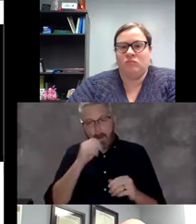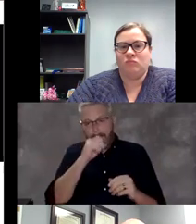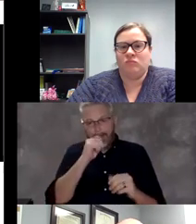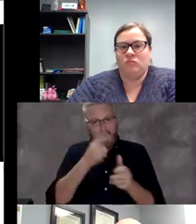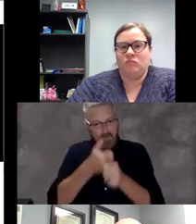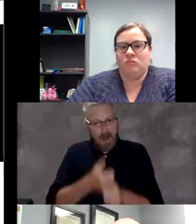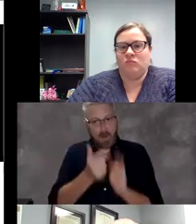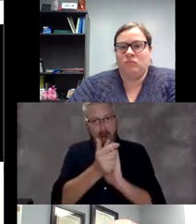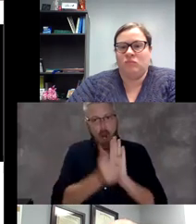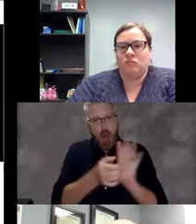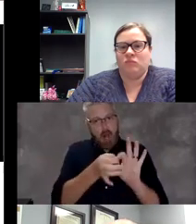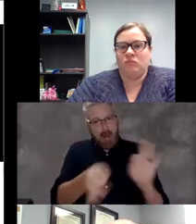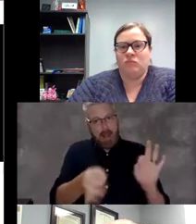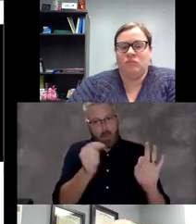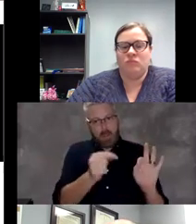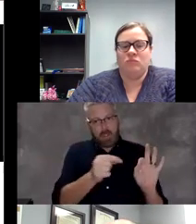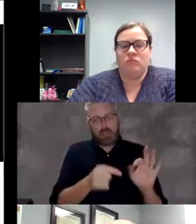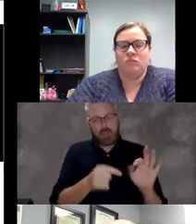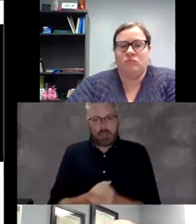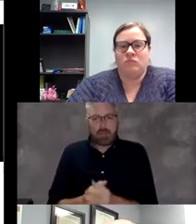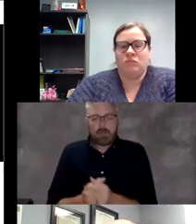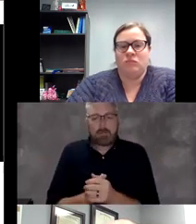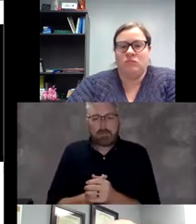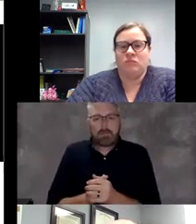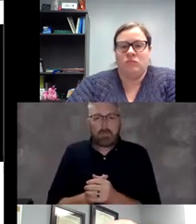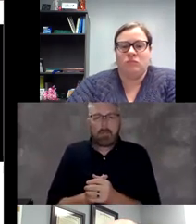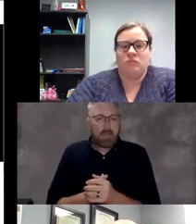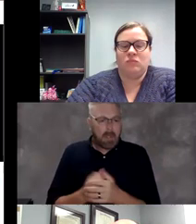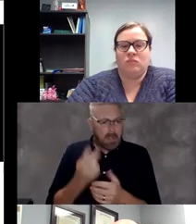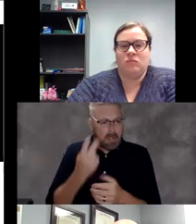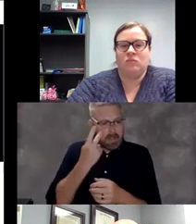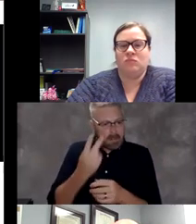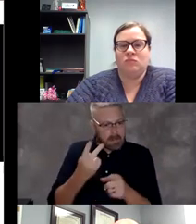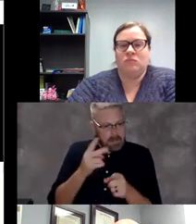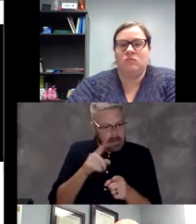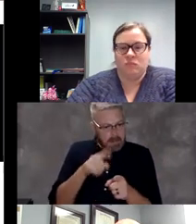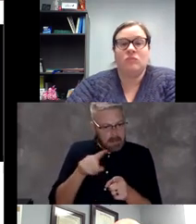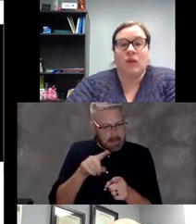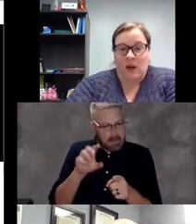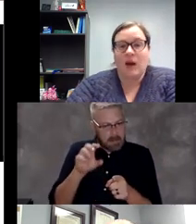CONFUSED WITH WHAT'S IN THE LAW. I DO SEE, SONCI -- I'LL ADDRESS